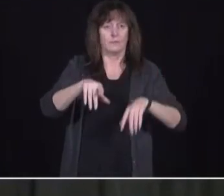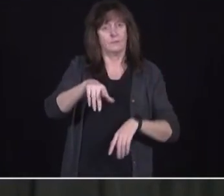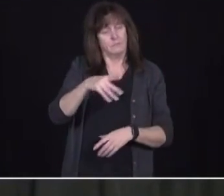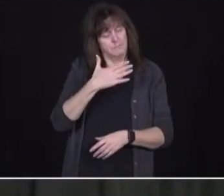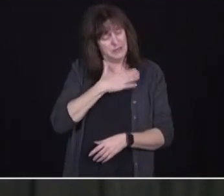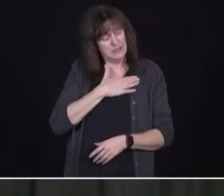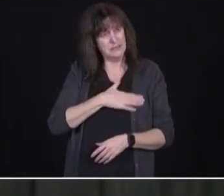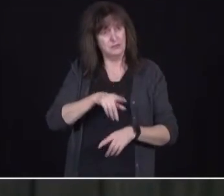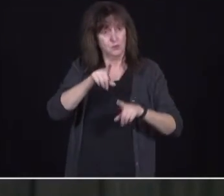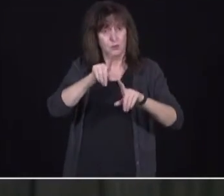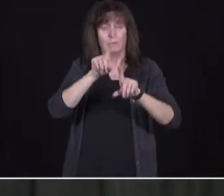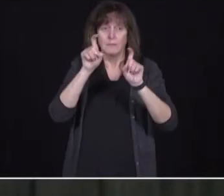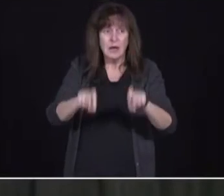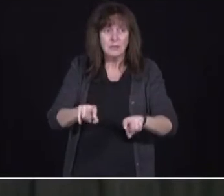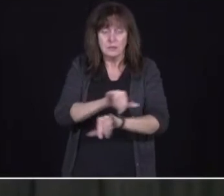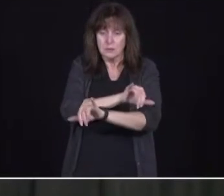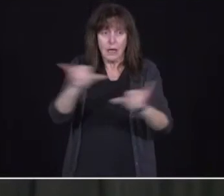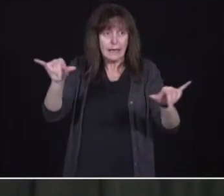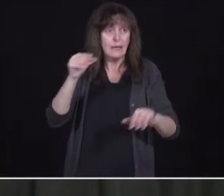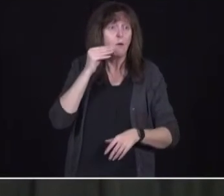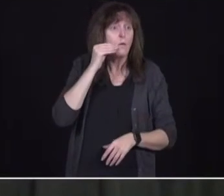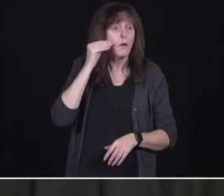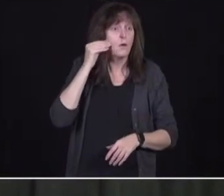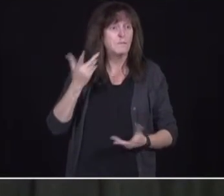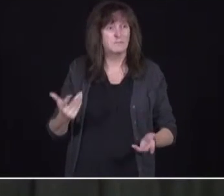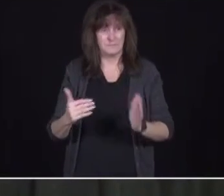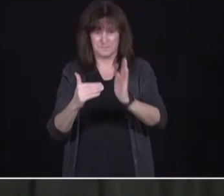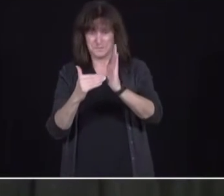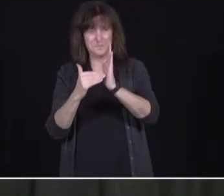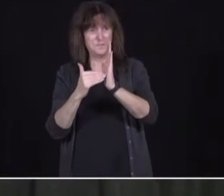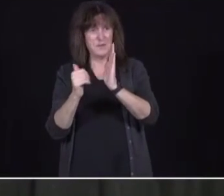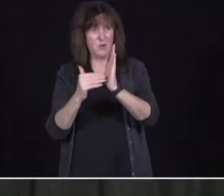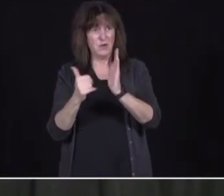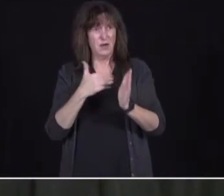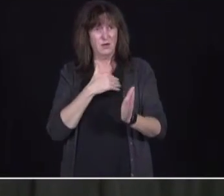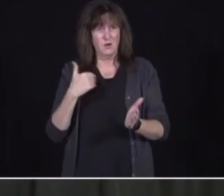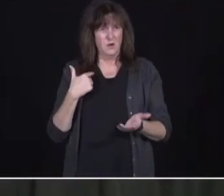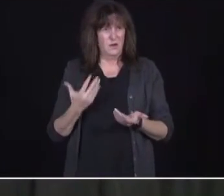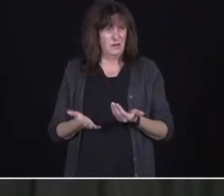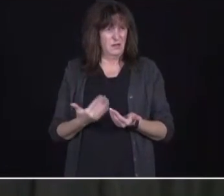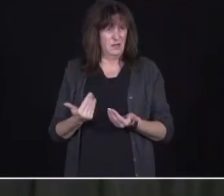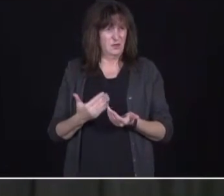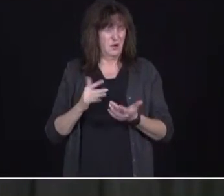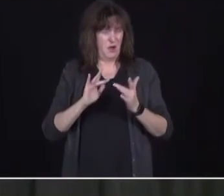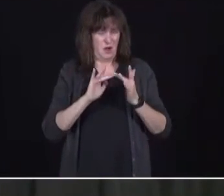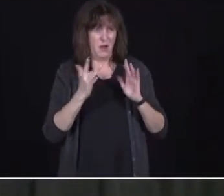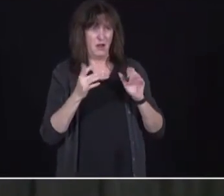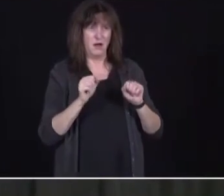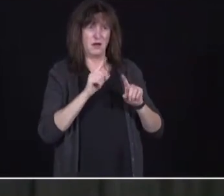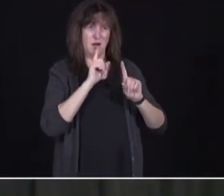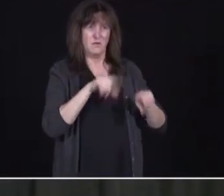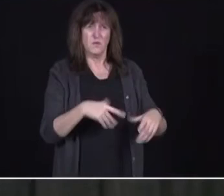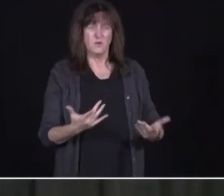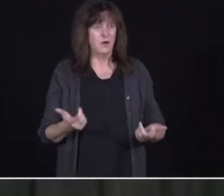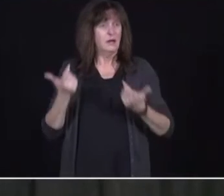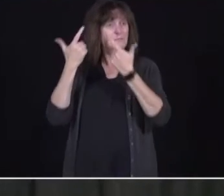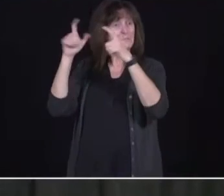please you must stay home. In downtown Toronto it is easy to get essential items online or from big box stores.